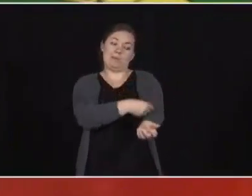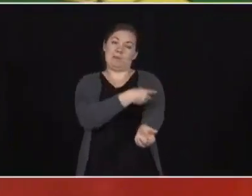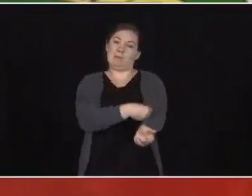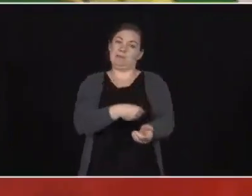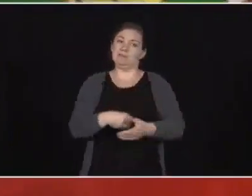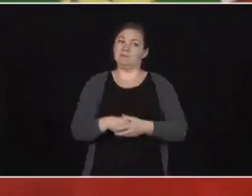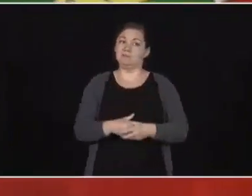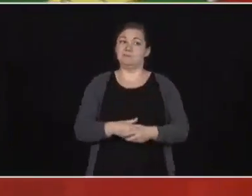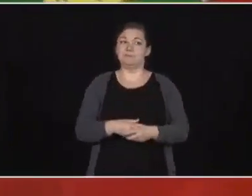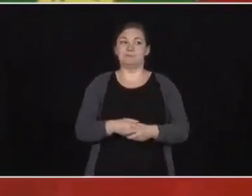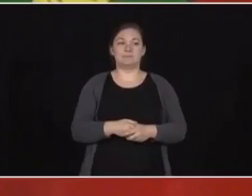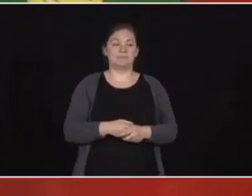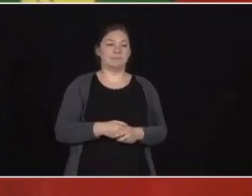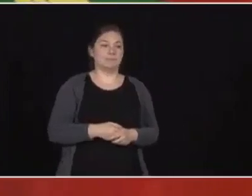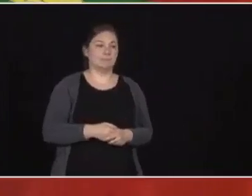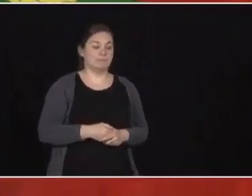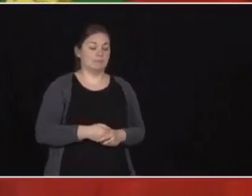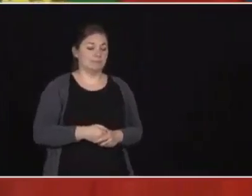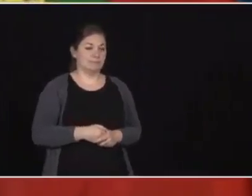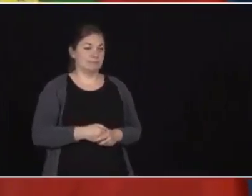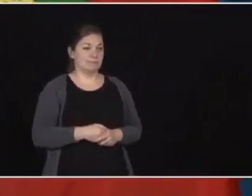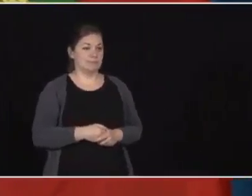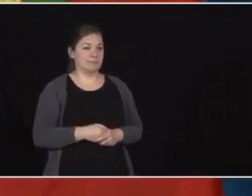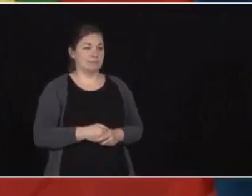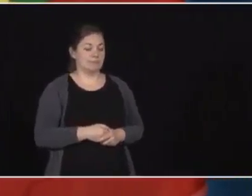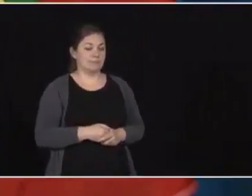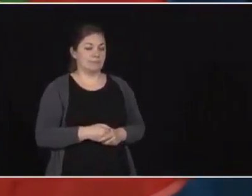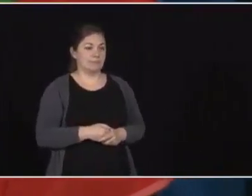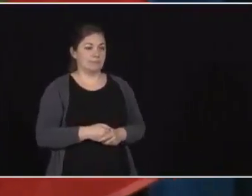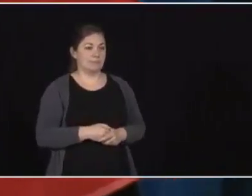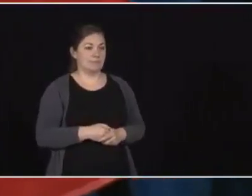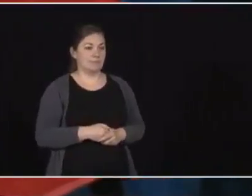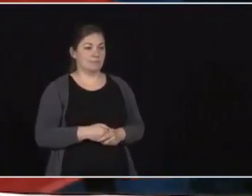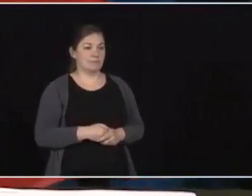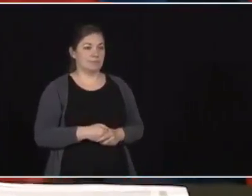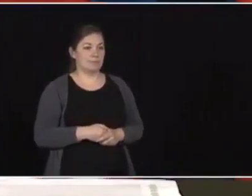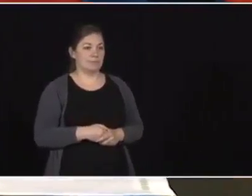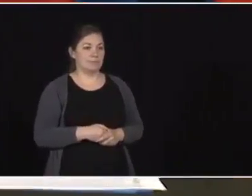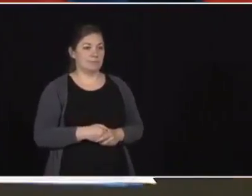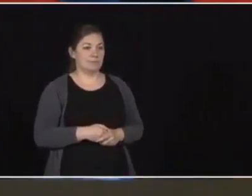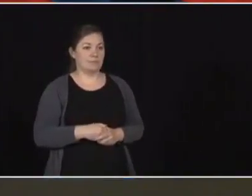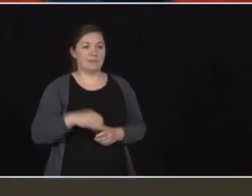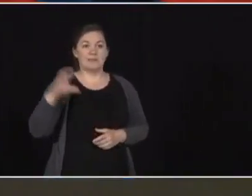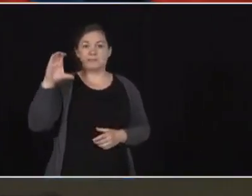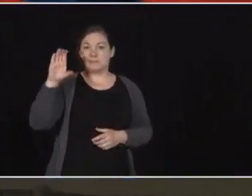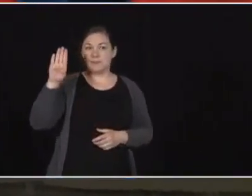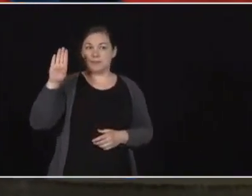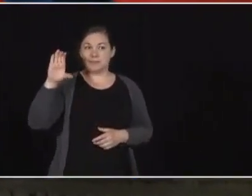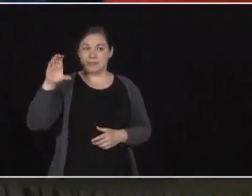One more reporter on the line so we will move to the last question. Final question because from bacon Fitzpatrick with BCB news.